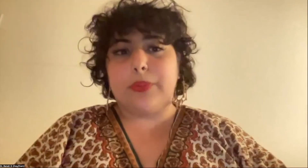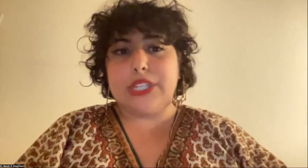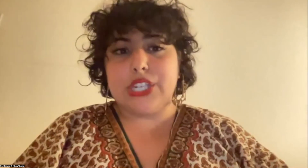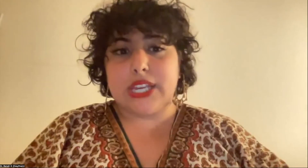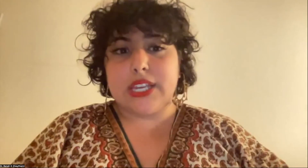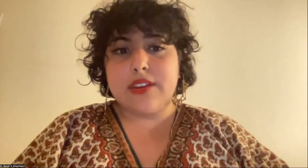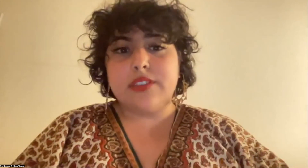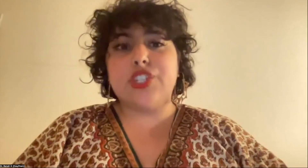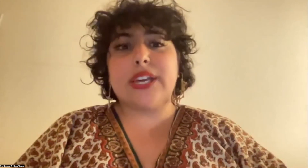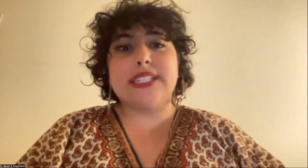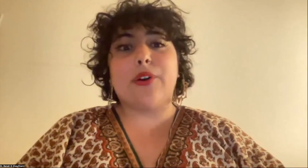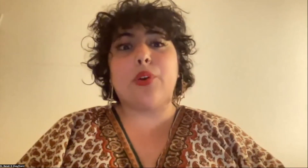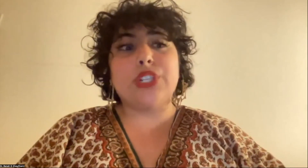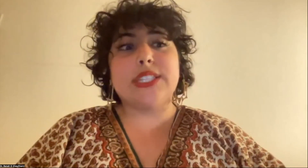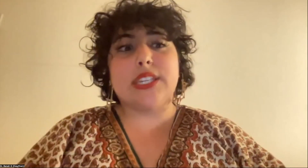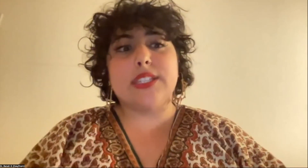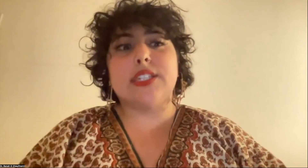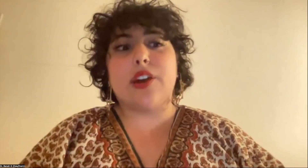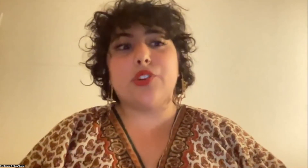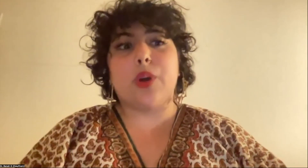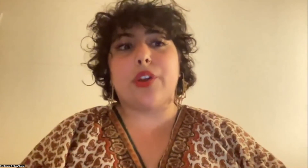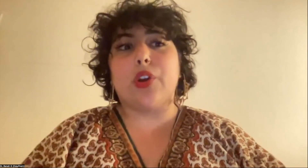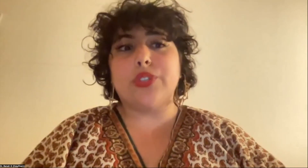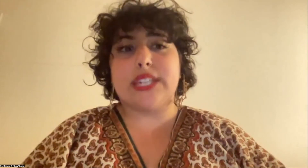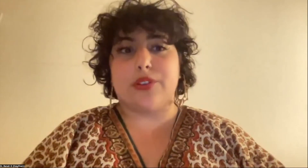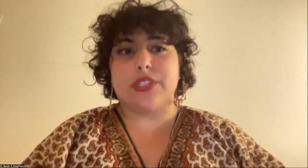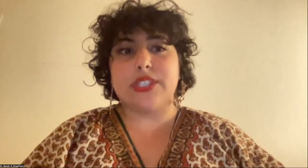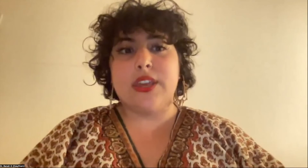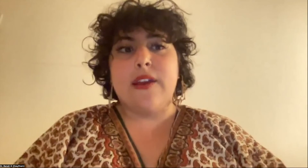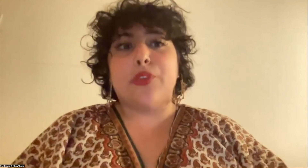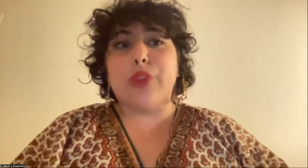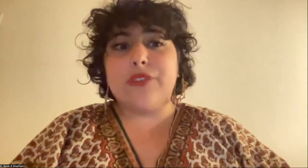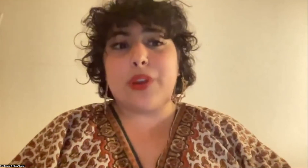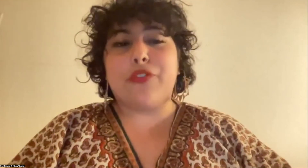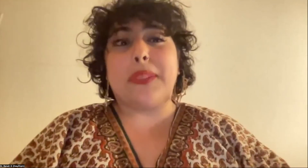bleaching and it shut down ocean cities into underwater ghost towns. The reef went from